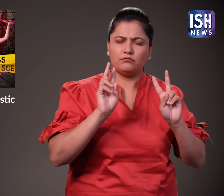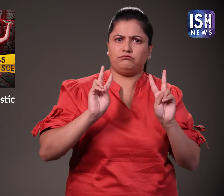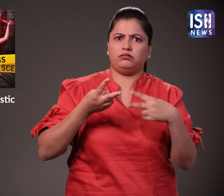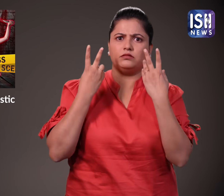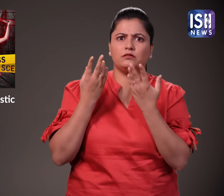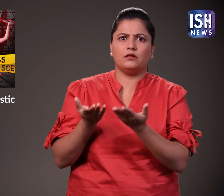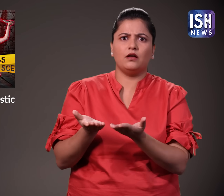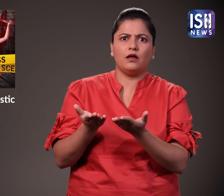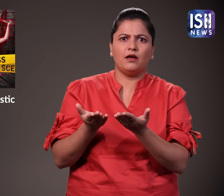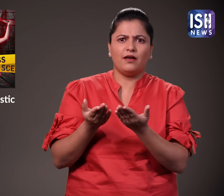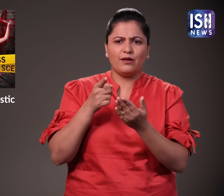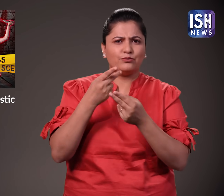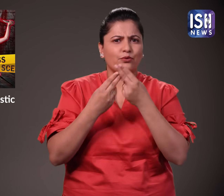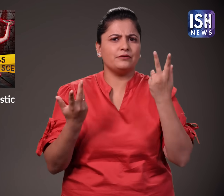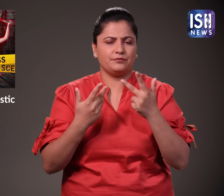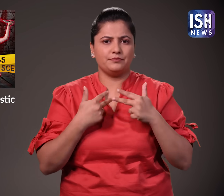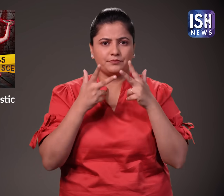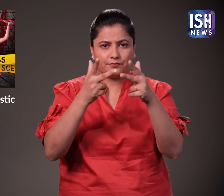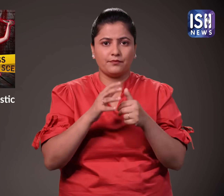Strange right! I'll tell you the story.